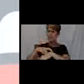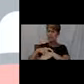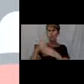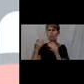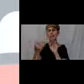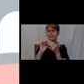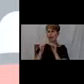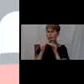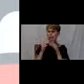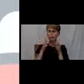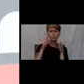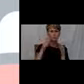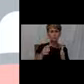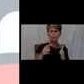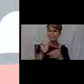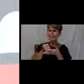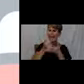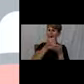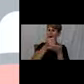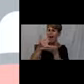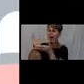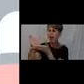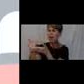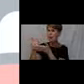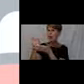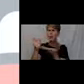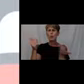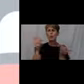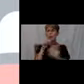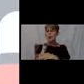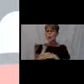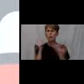to help others who are experiencing housing insecurity.